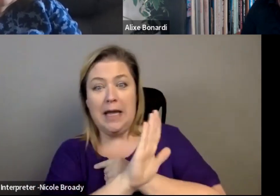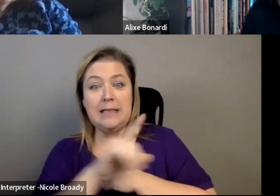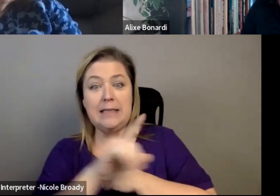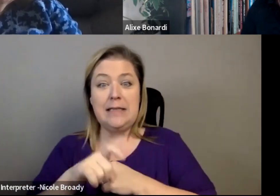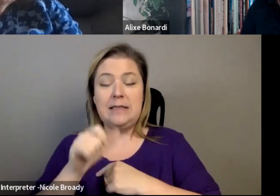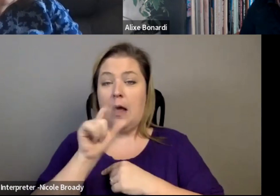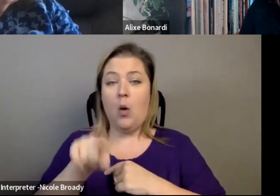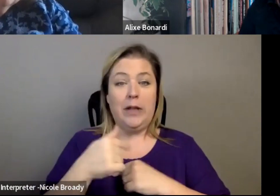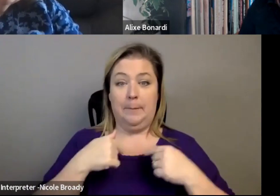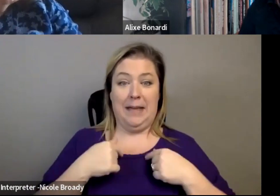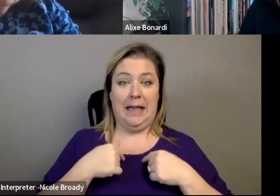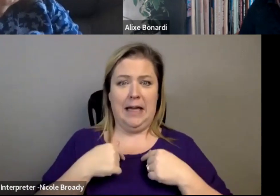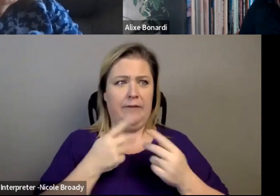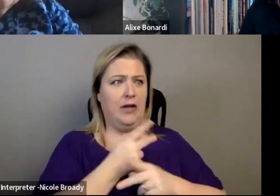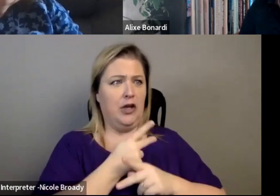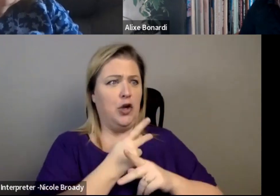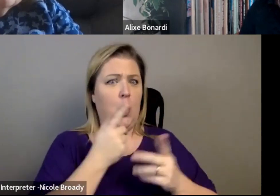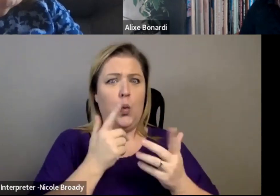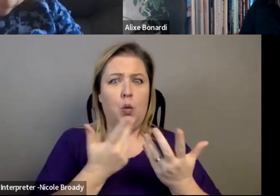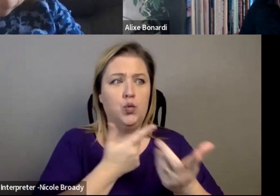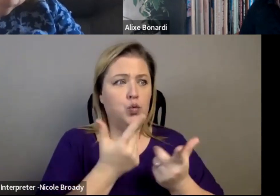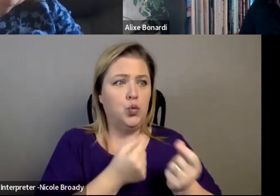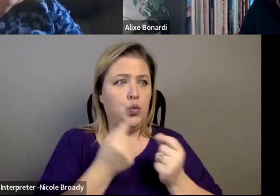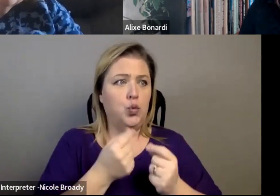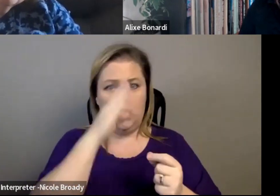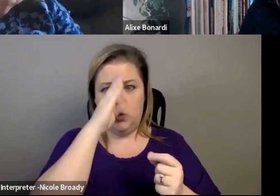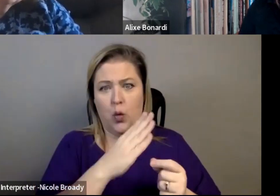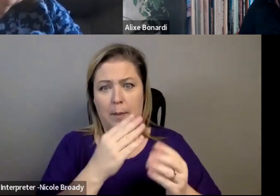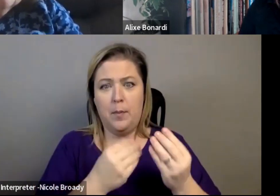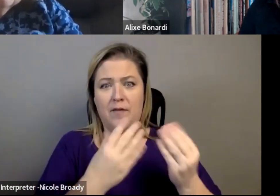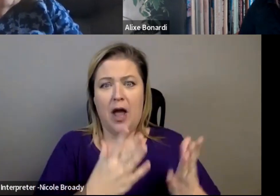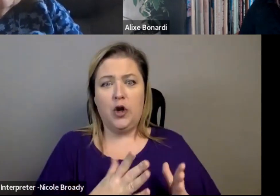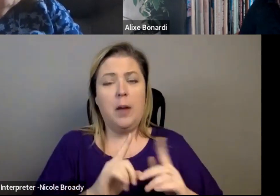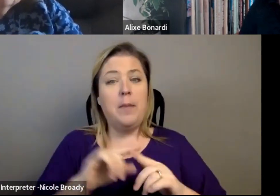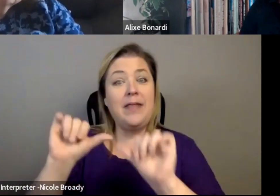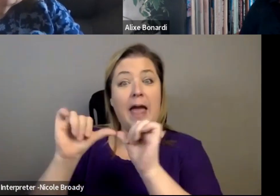his needs, or his direct support provider, but the agency itself was trying to think about those